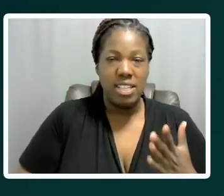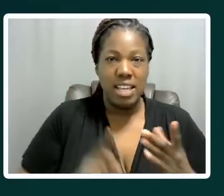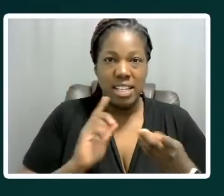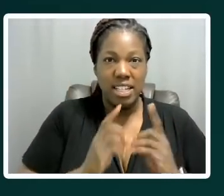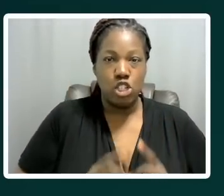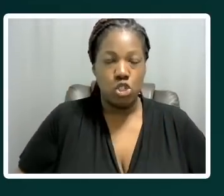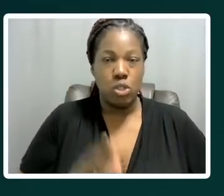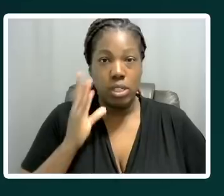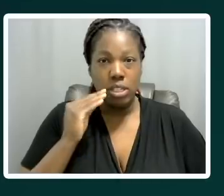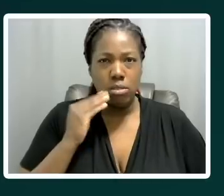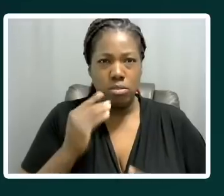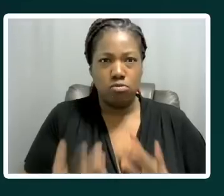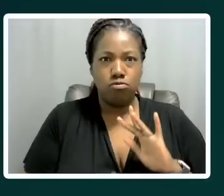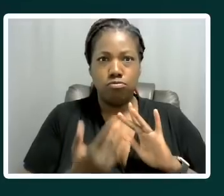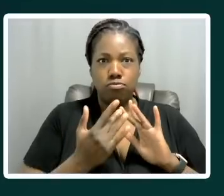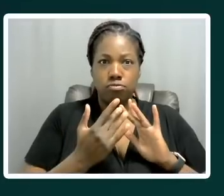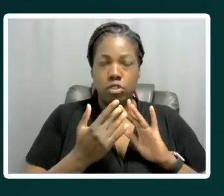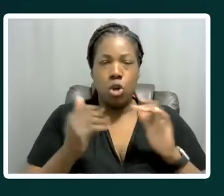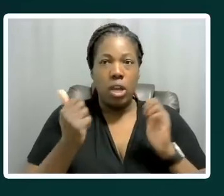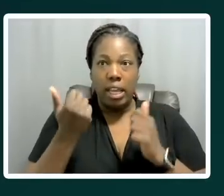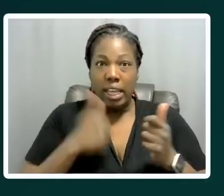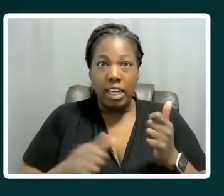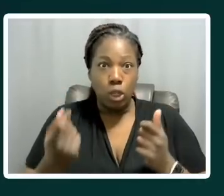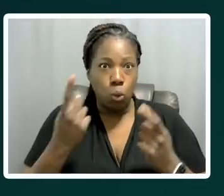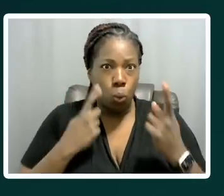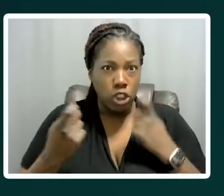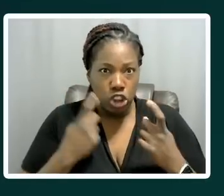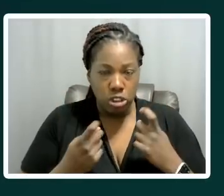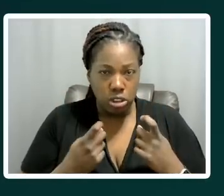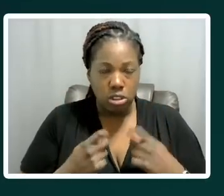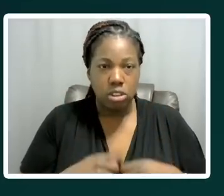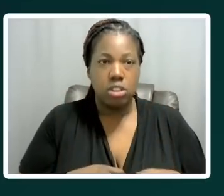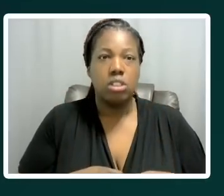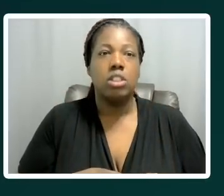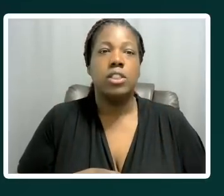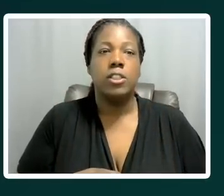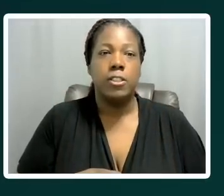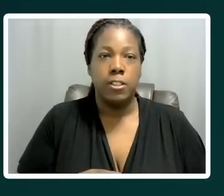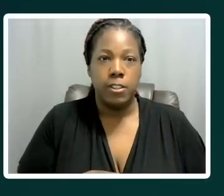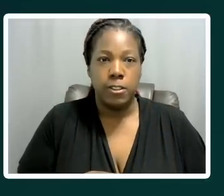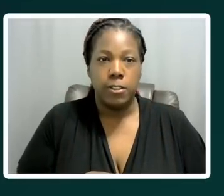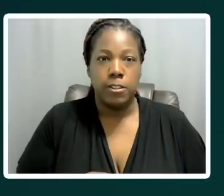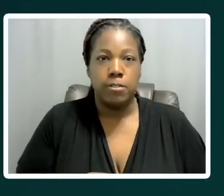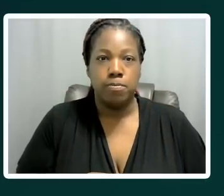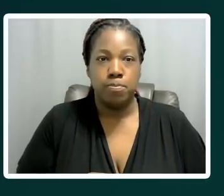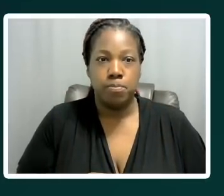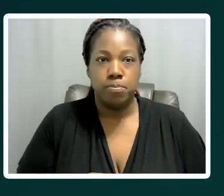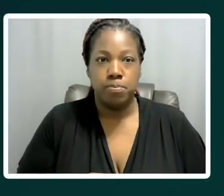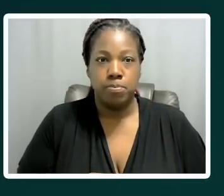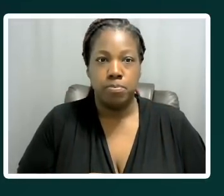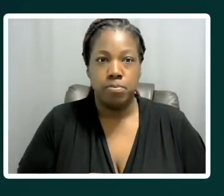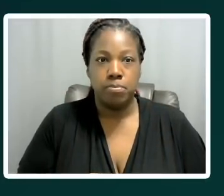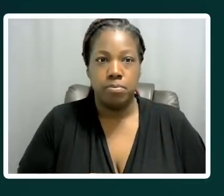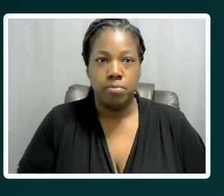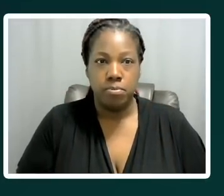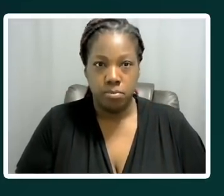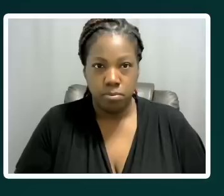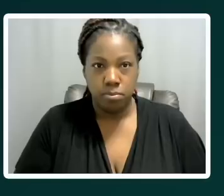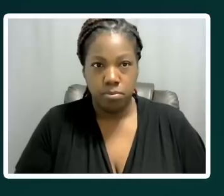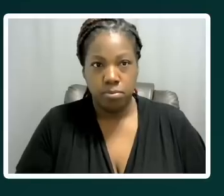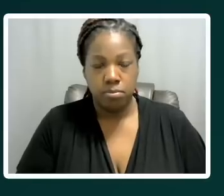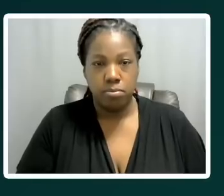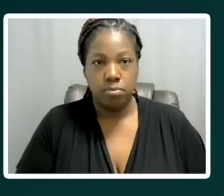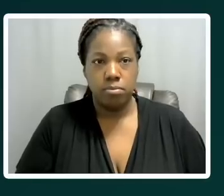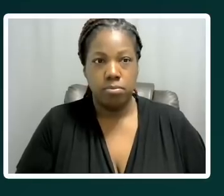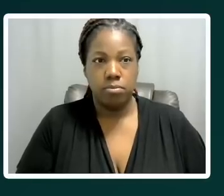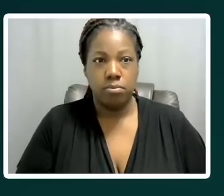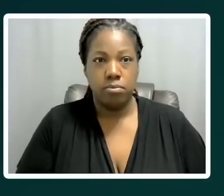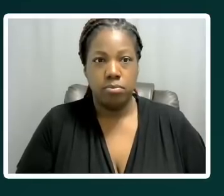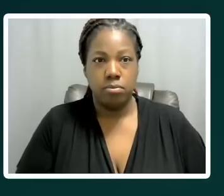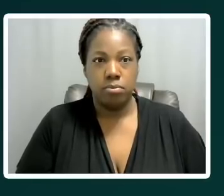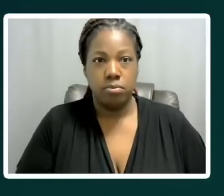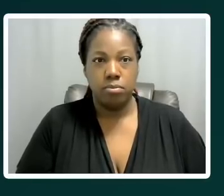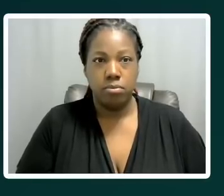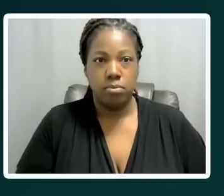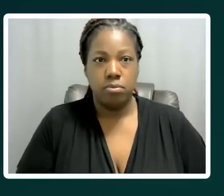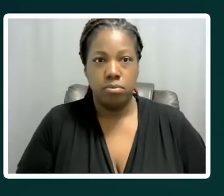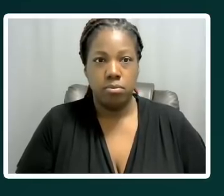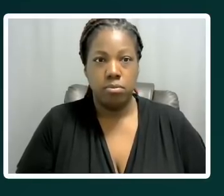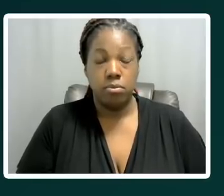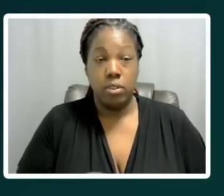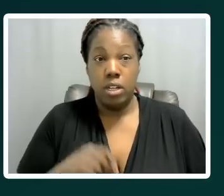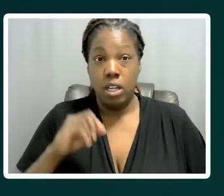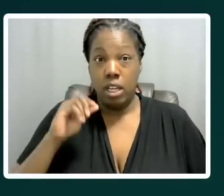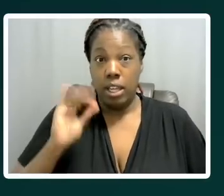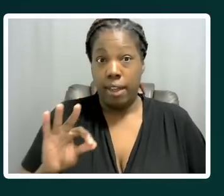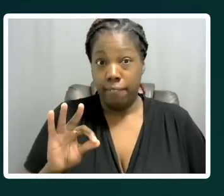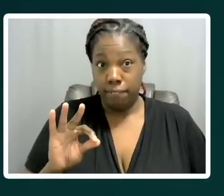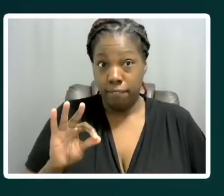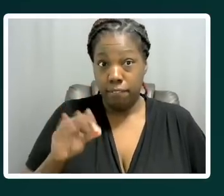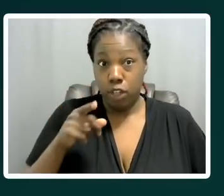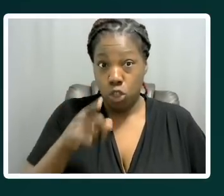with us and reach out with any questions. And if you or any of the students in your lives are